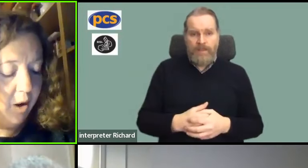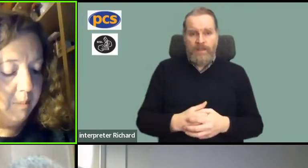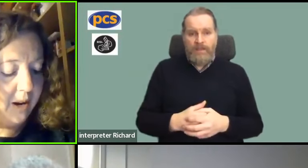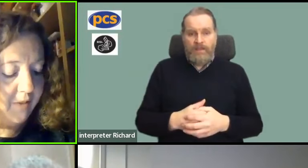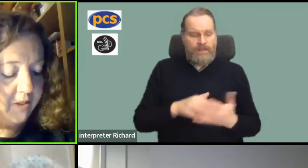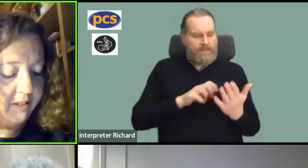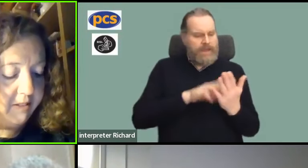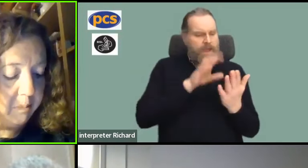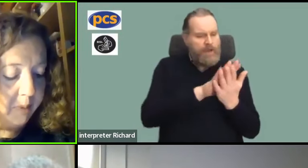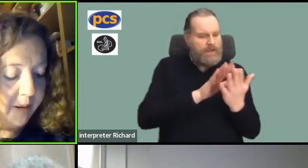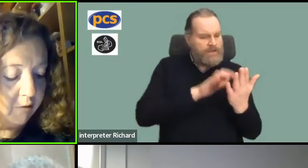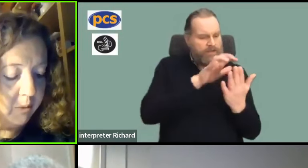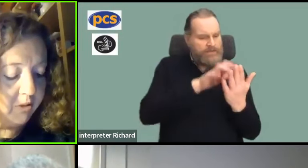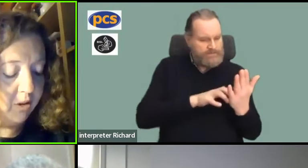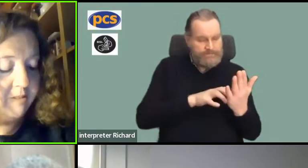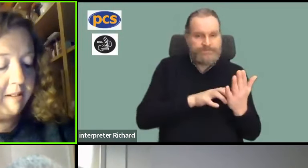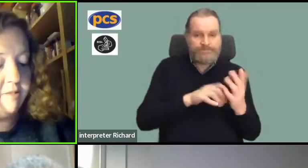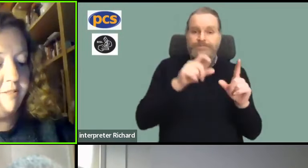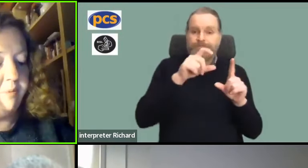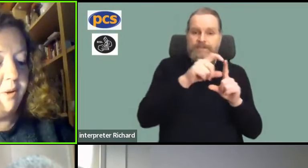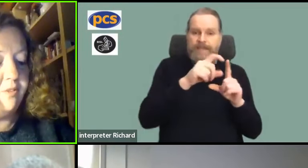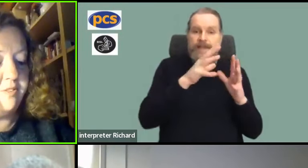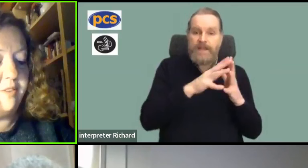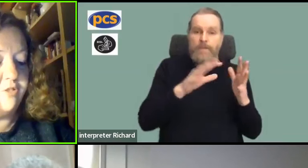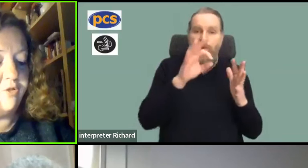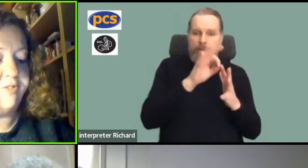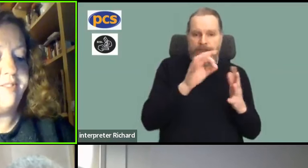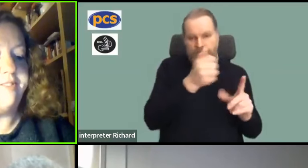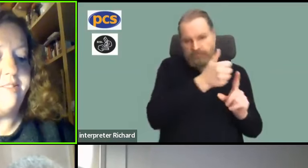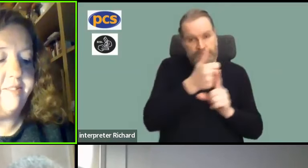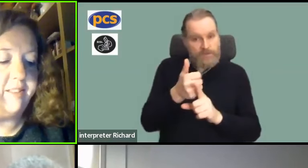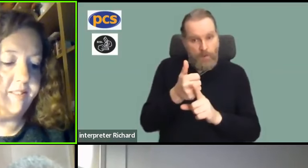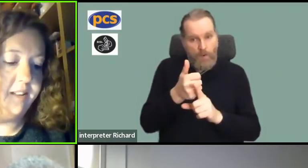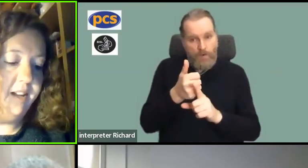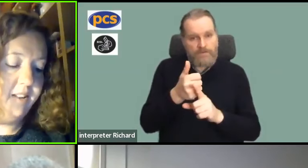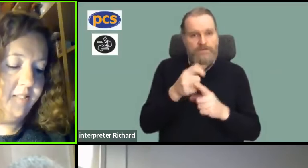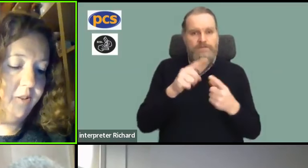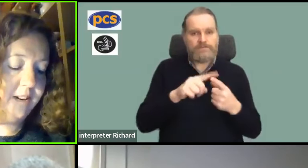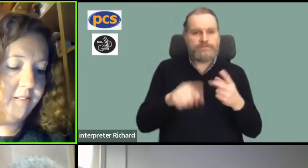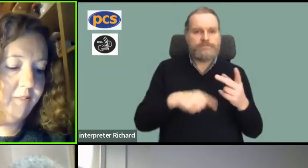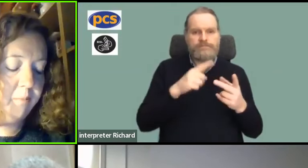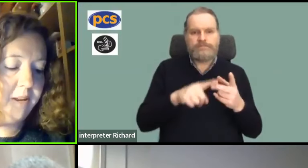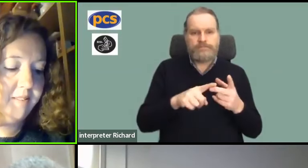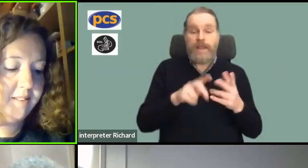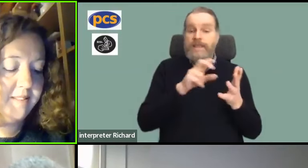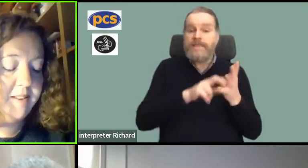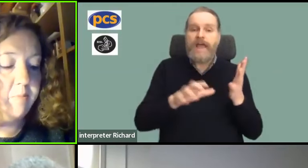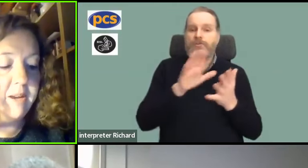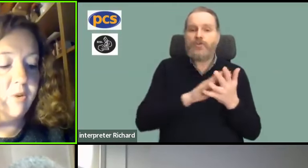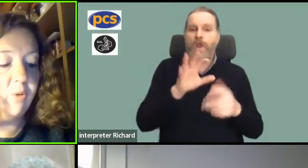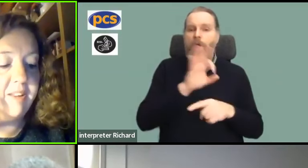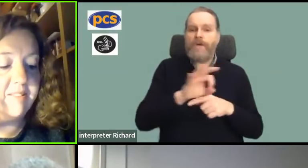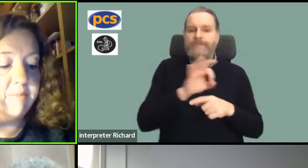and we've got loads of solidarity. If that's now so Mike Lana since solidarity on behalf of the the Dgv group, the Ddmp group, the Ddmp group, solid out the